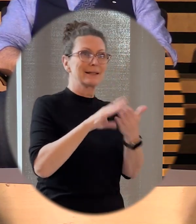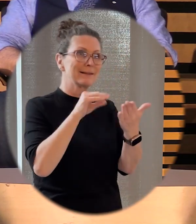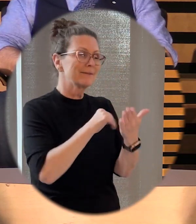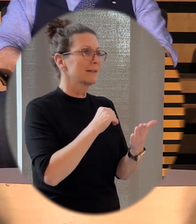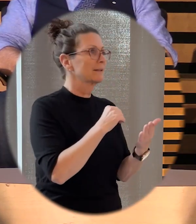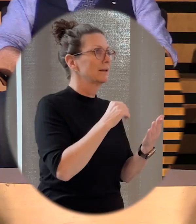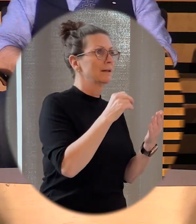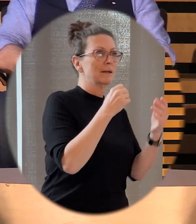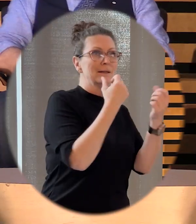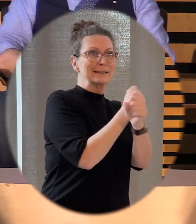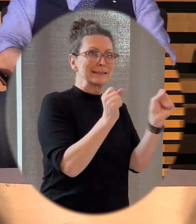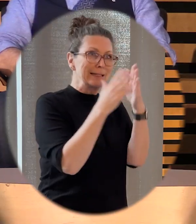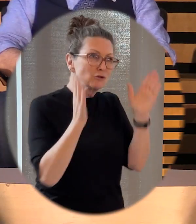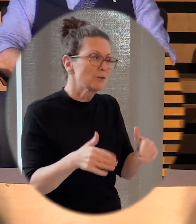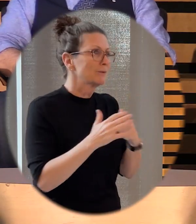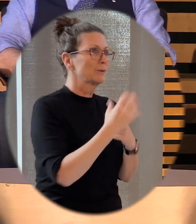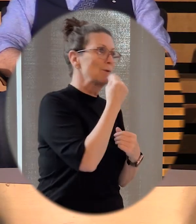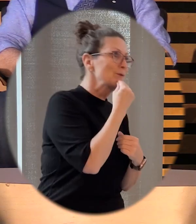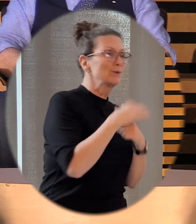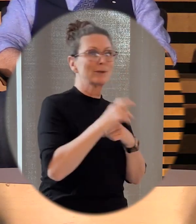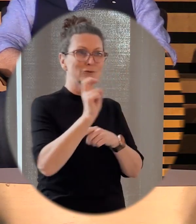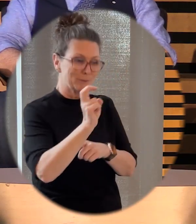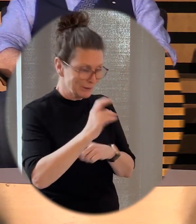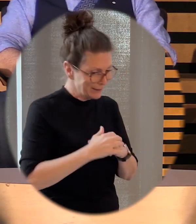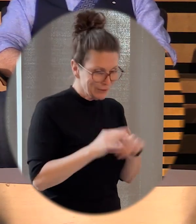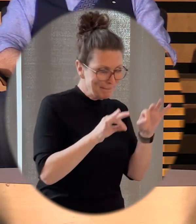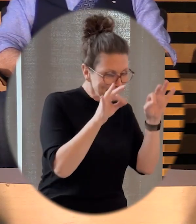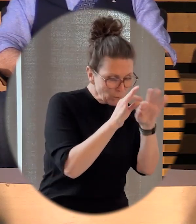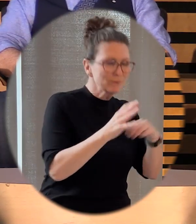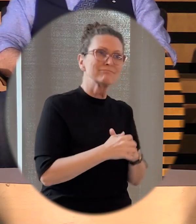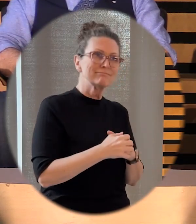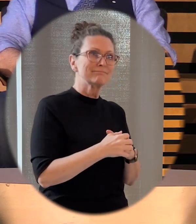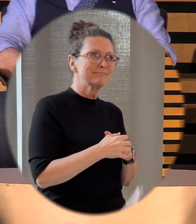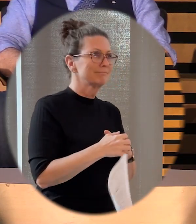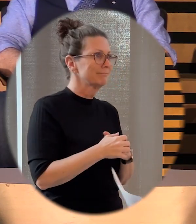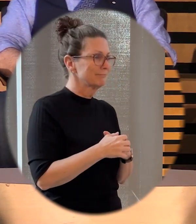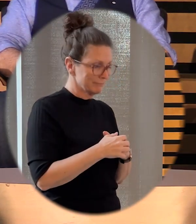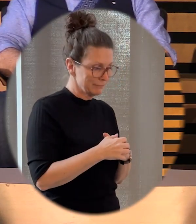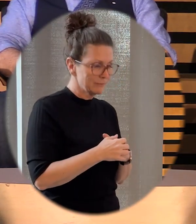transportation, access to necessary health and disability services. Seeing no meaningful